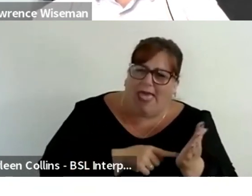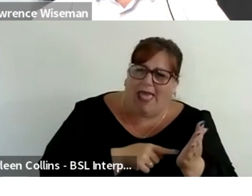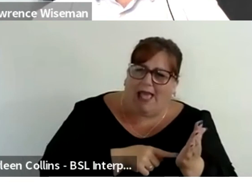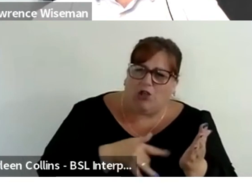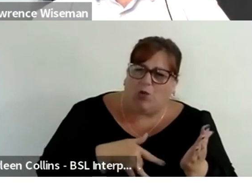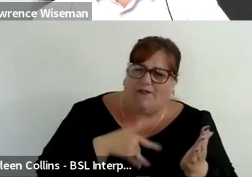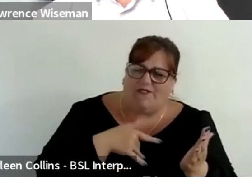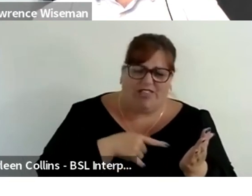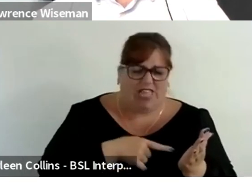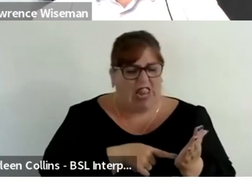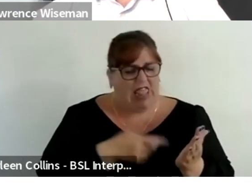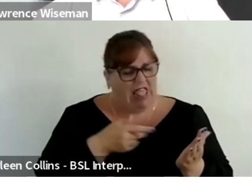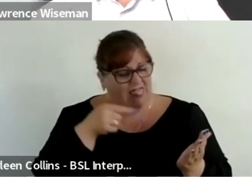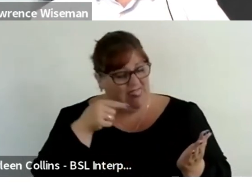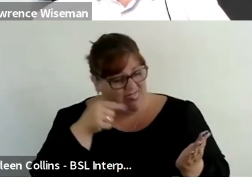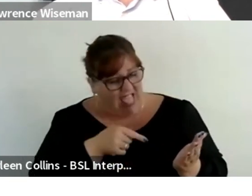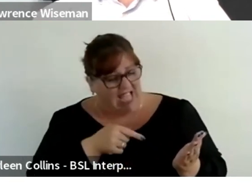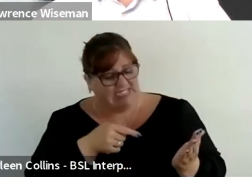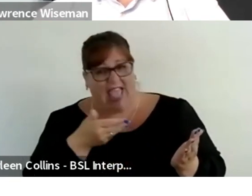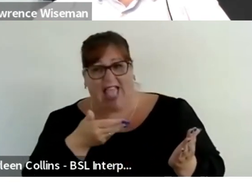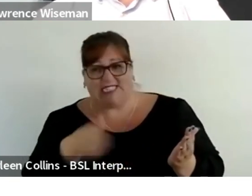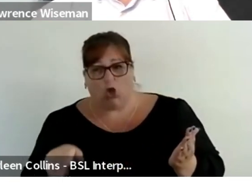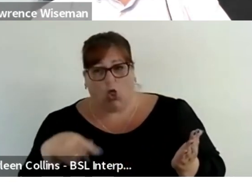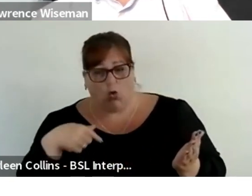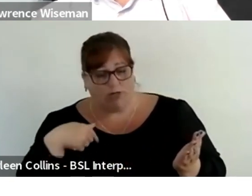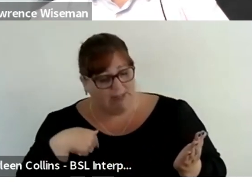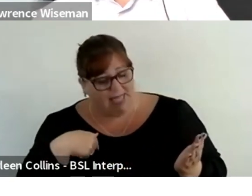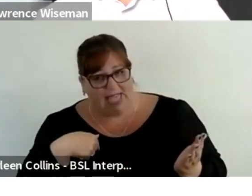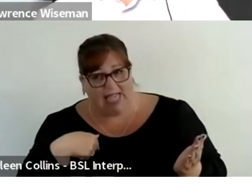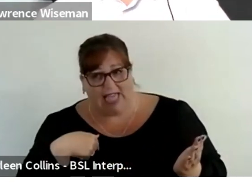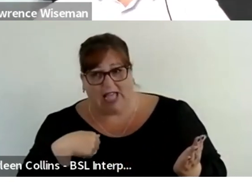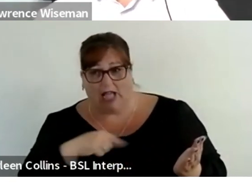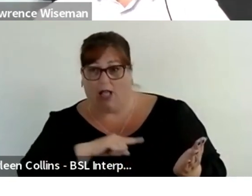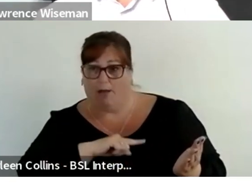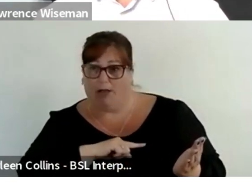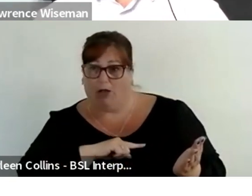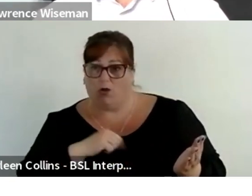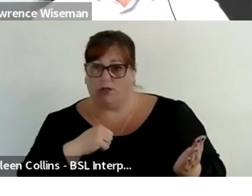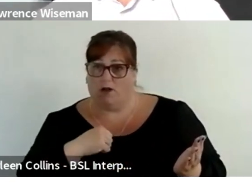you feel excludes you simply because of the nature of adjustments you might need.